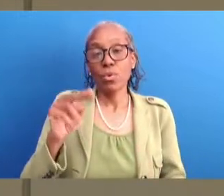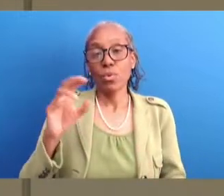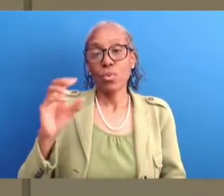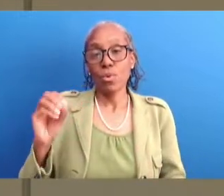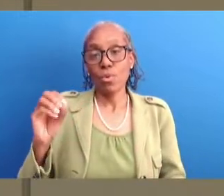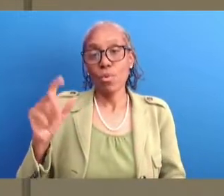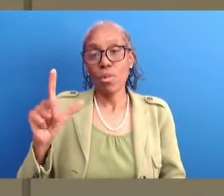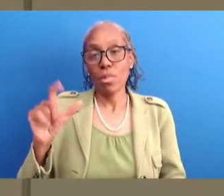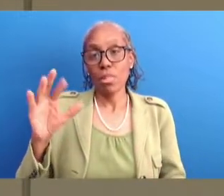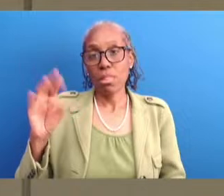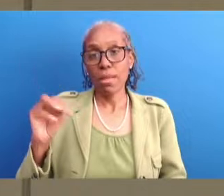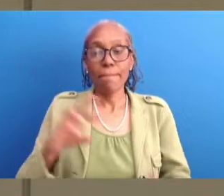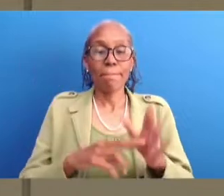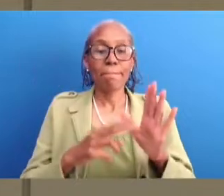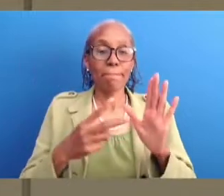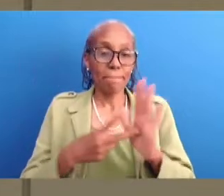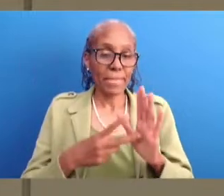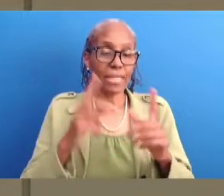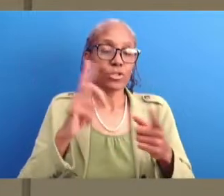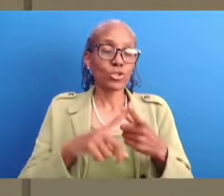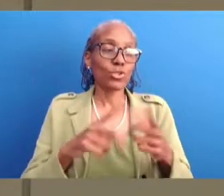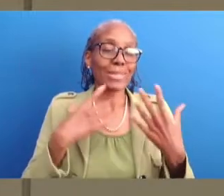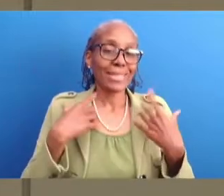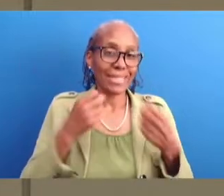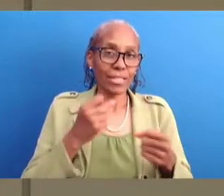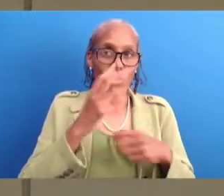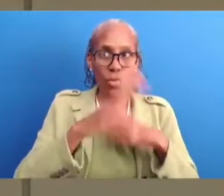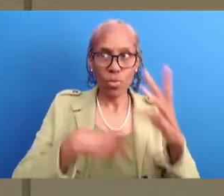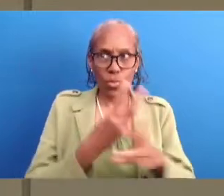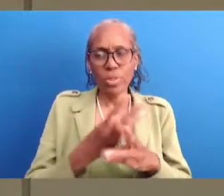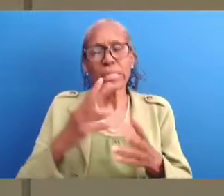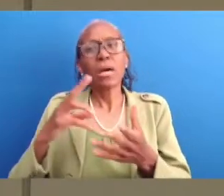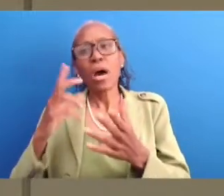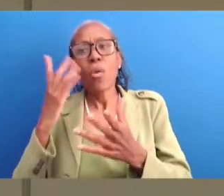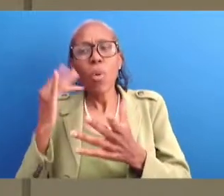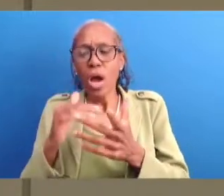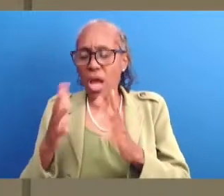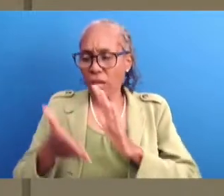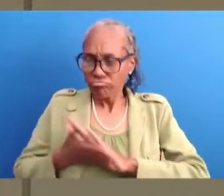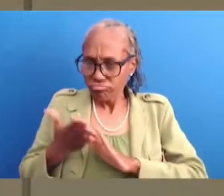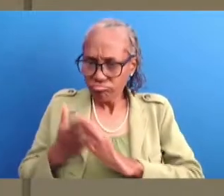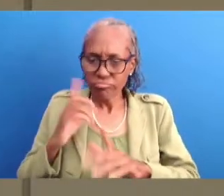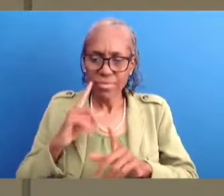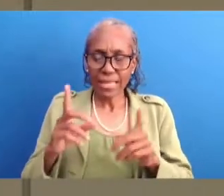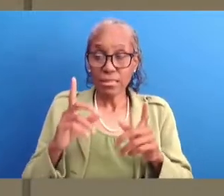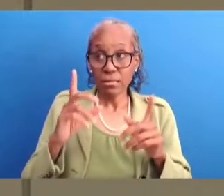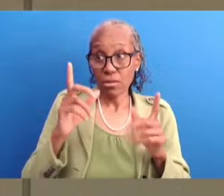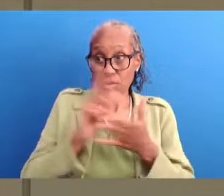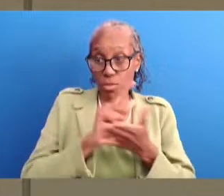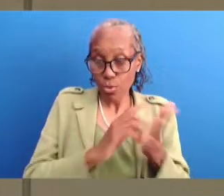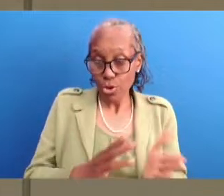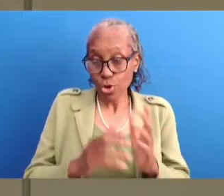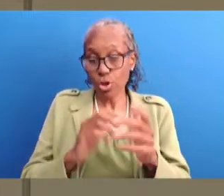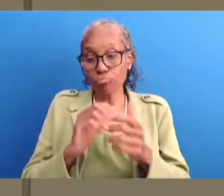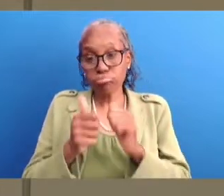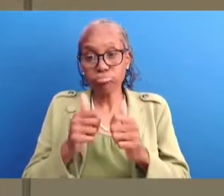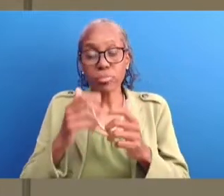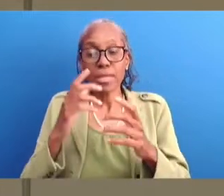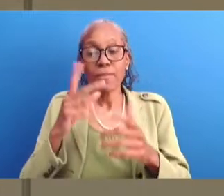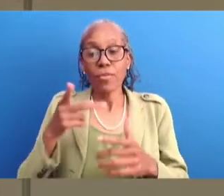WOMAN, IS TO -- WHICH MEANS TO HEAL THE WORLD. IT IS WHAT DROVE ME AS A LAWYER,